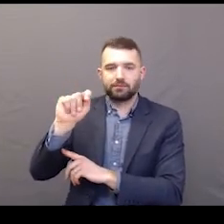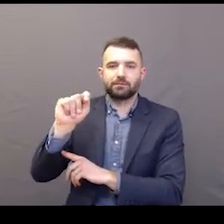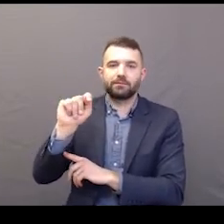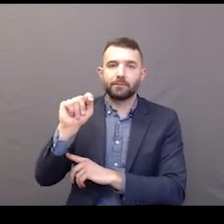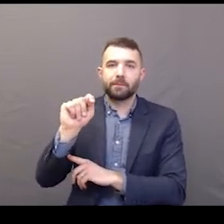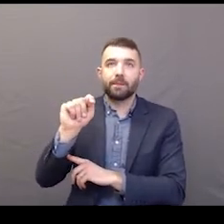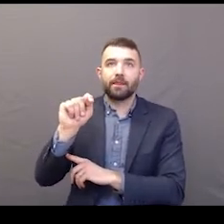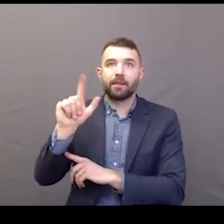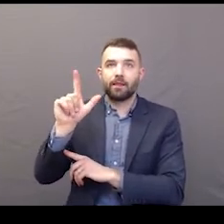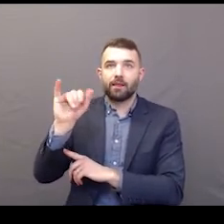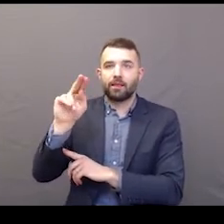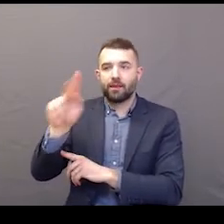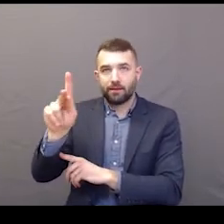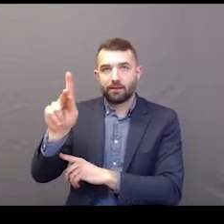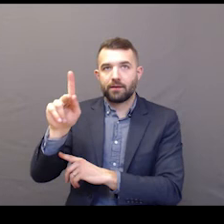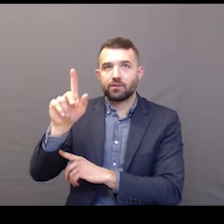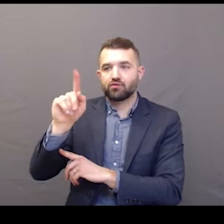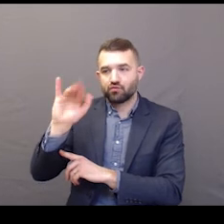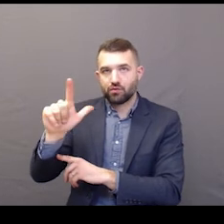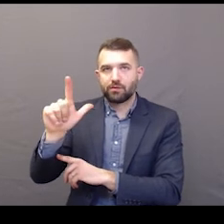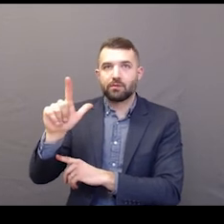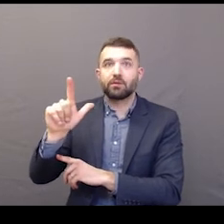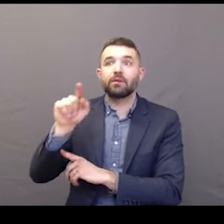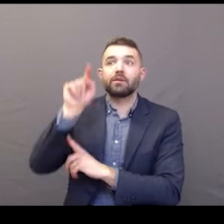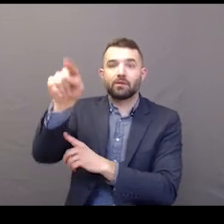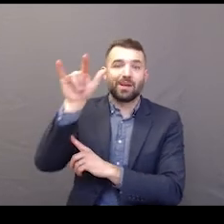Seattle and the Seattle-Tacoma International Airport, or north to Northgate.